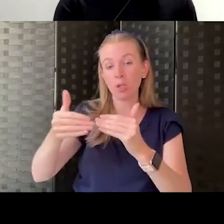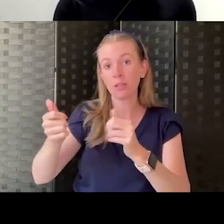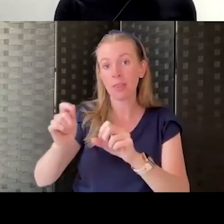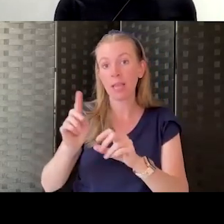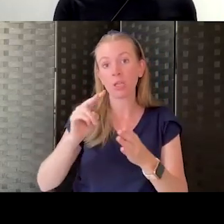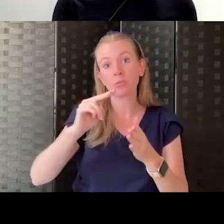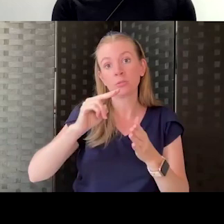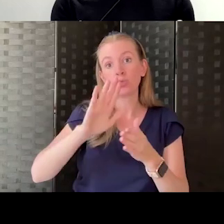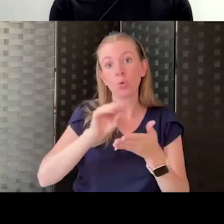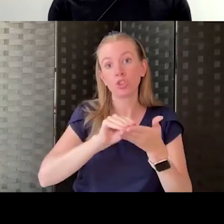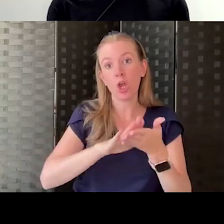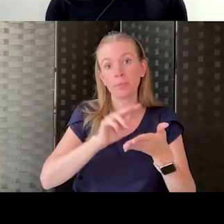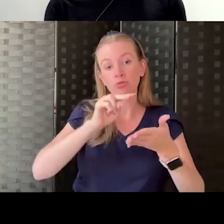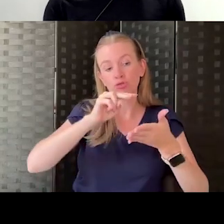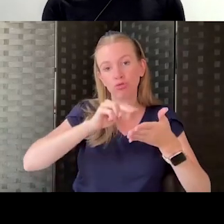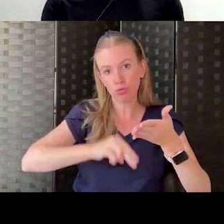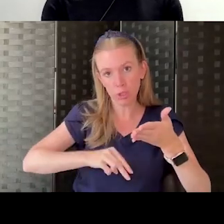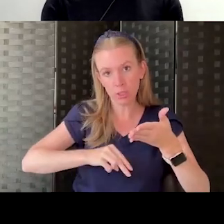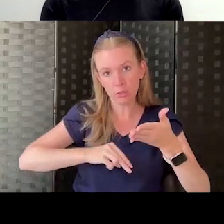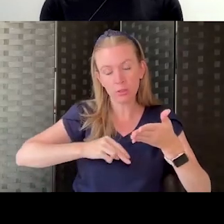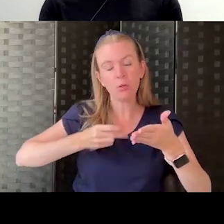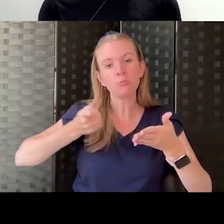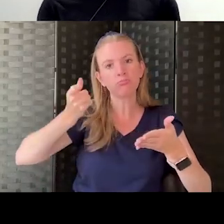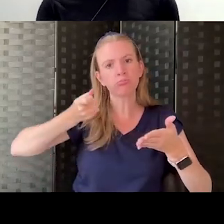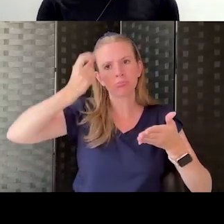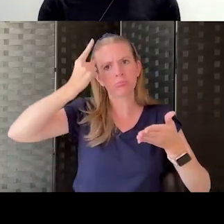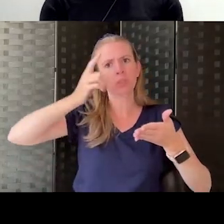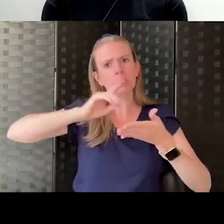through your documentation and have a better understanding of the design they need to do